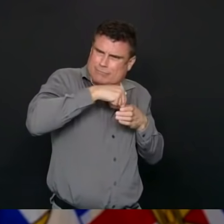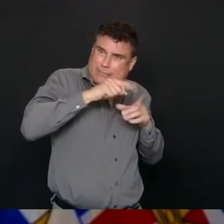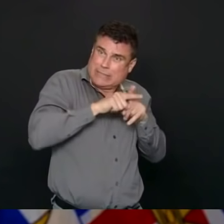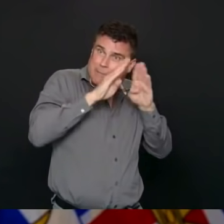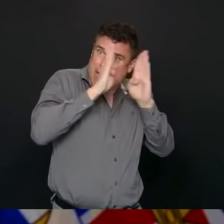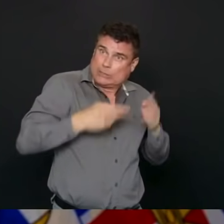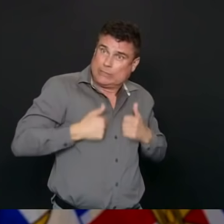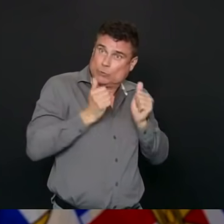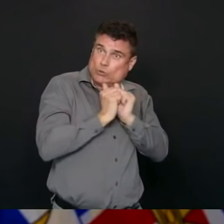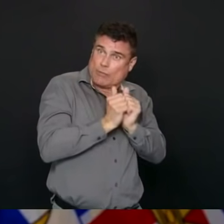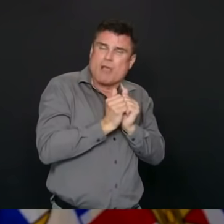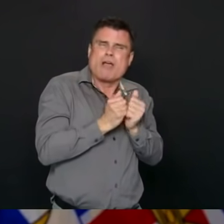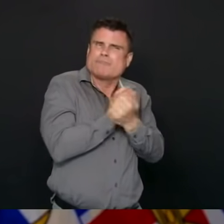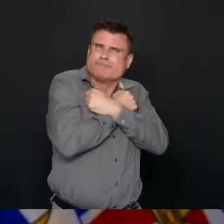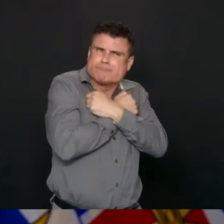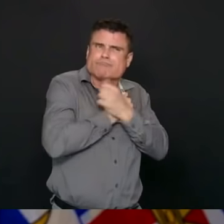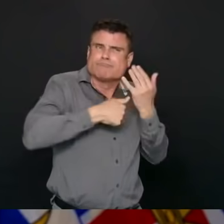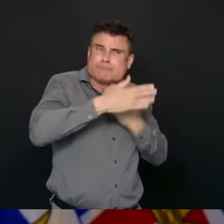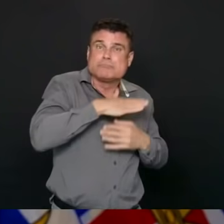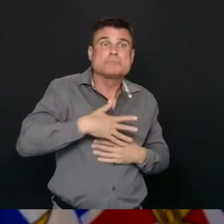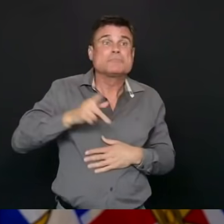sons and daughters.